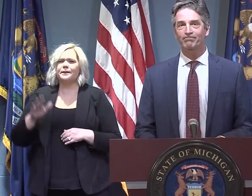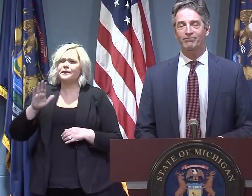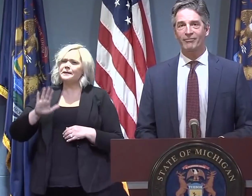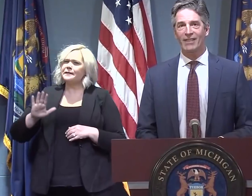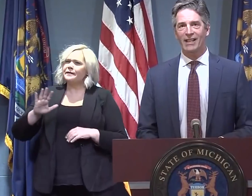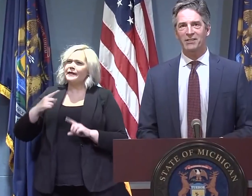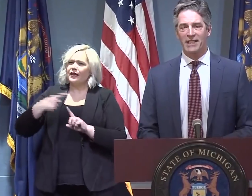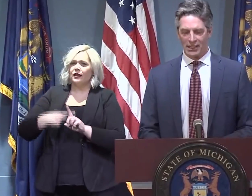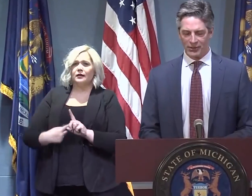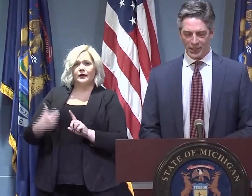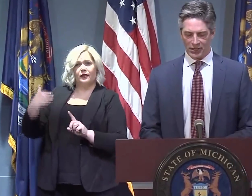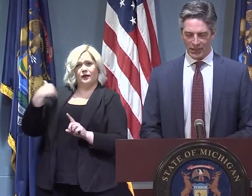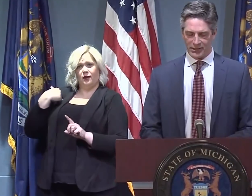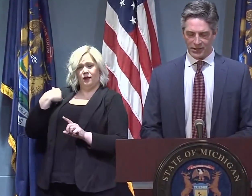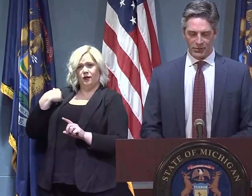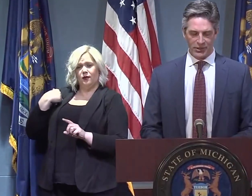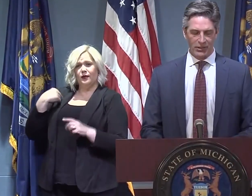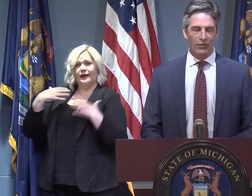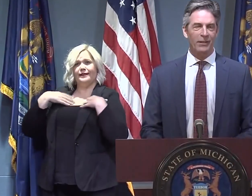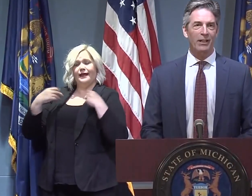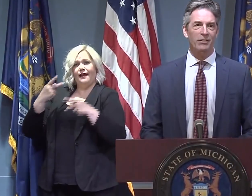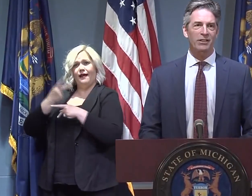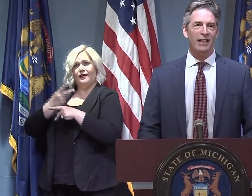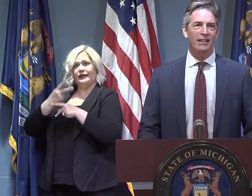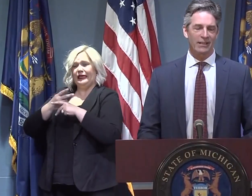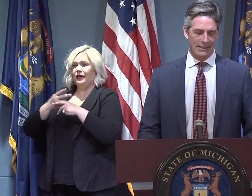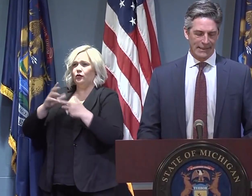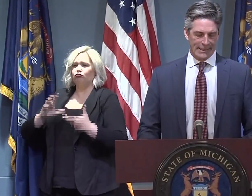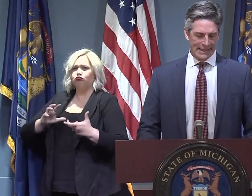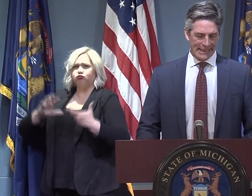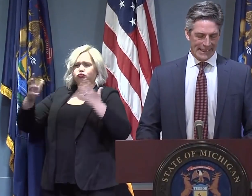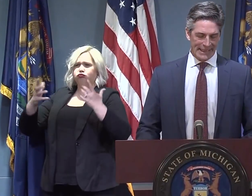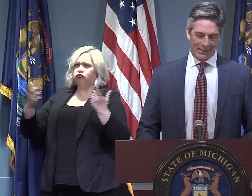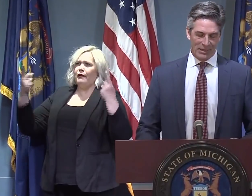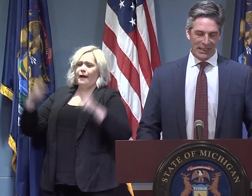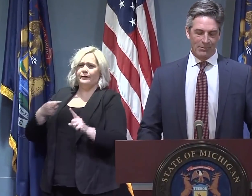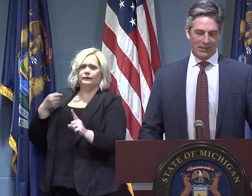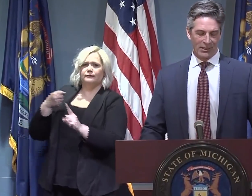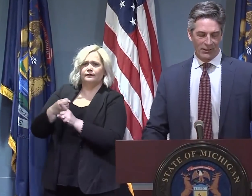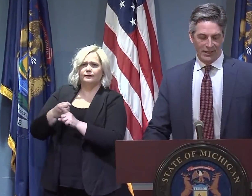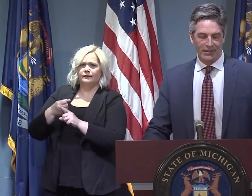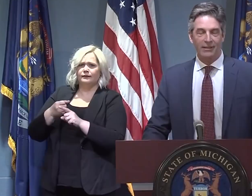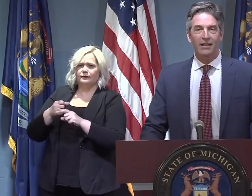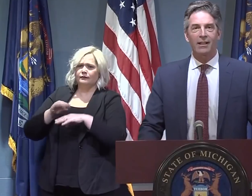I'M PLEASED TO BE HERE TODAY. IT WAS ABOUT A MONTH AGO AS THE